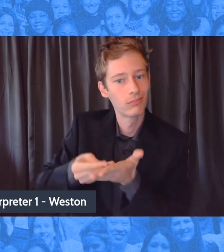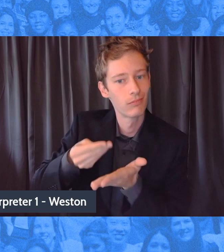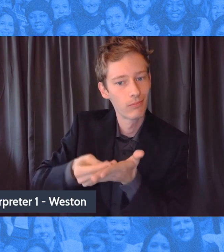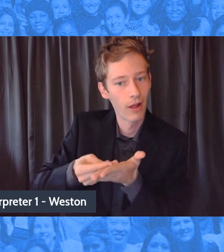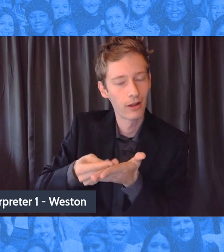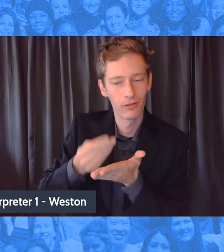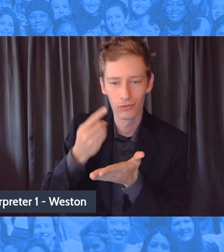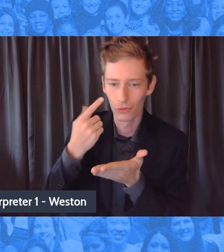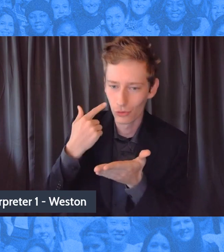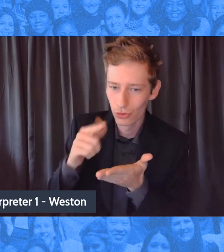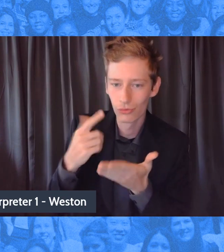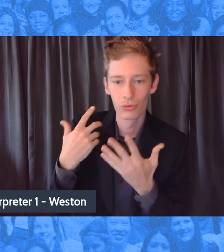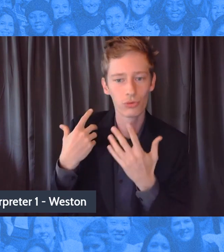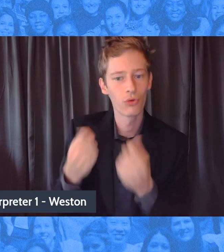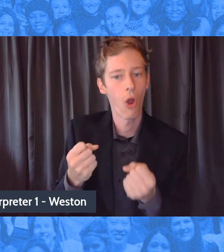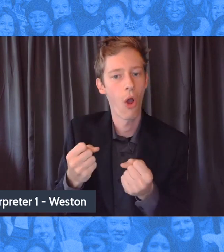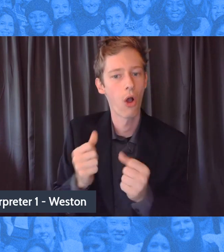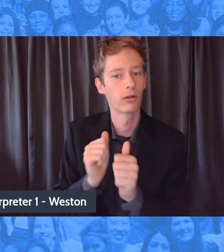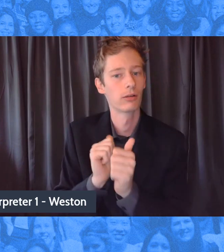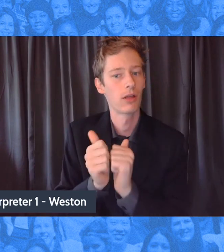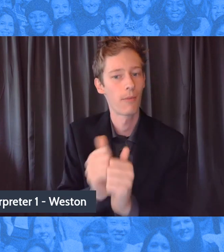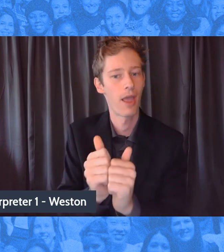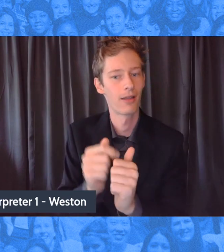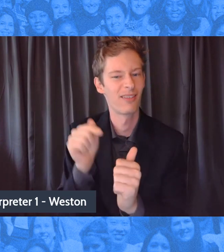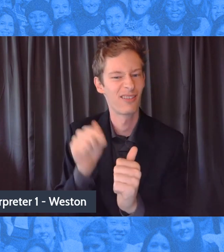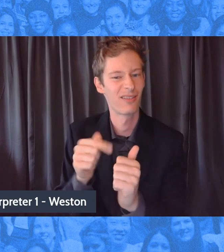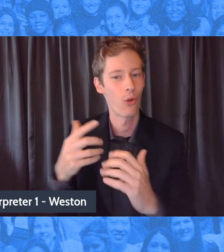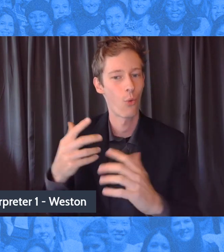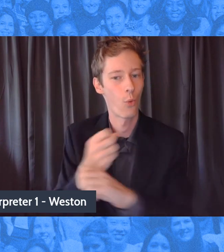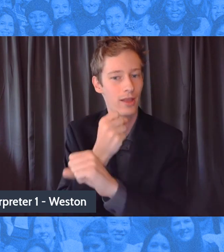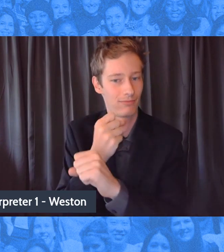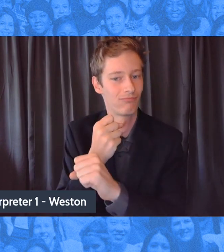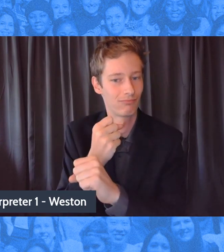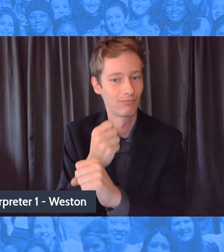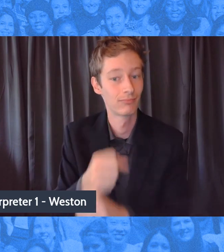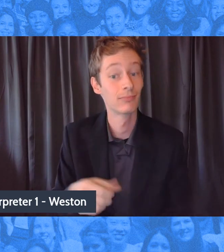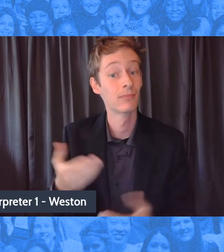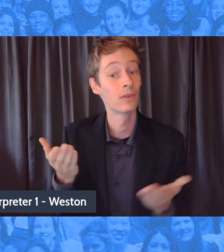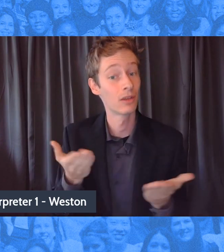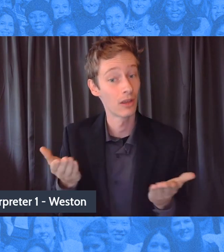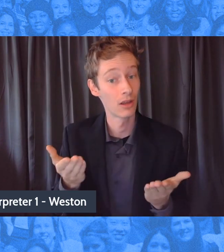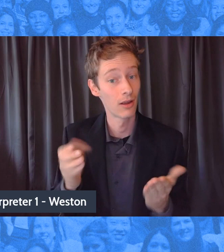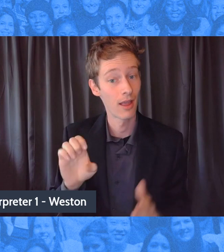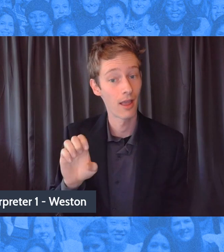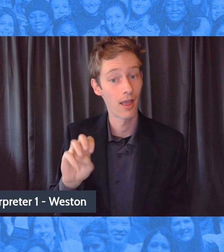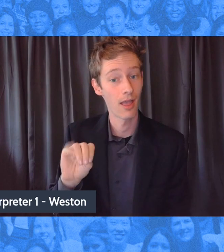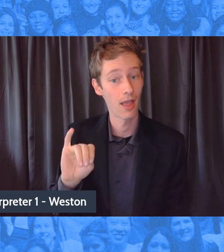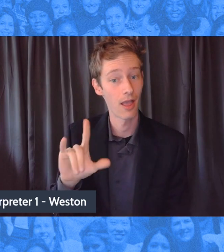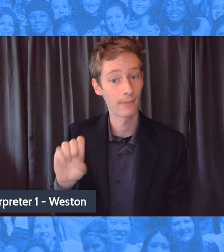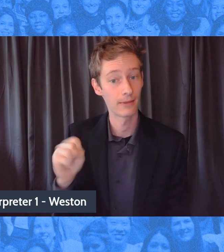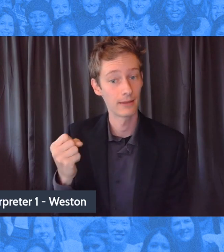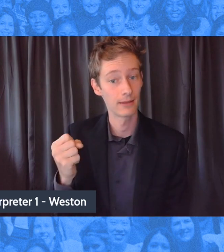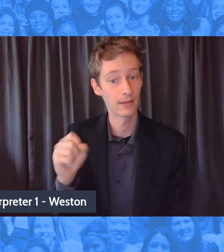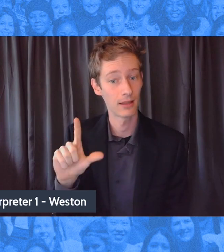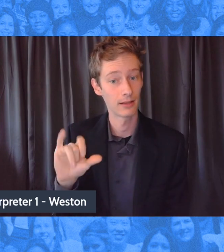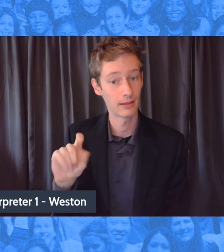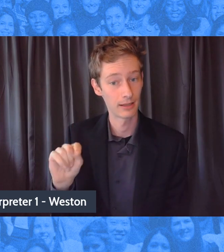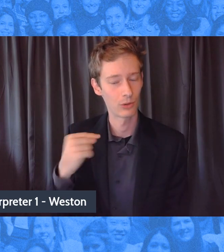to build winning campaigns. At EMILY's List, we believe in the power of women and women's leadership